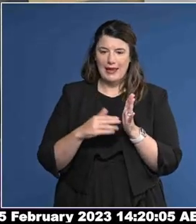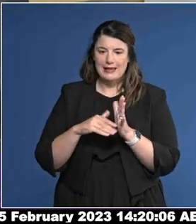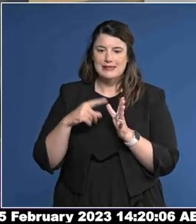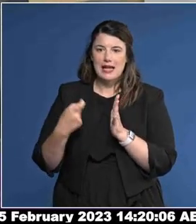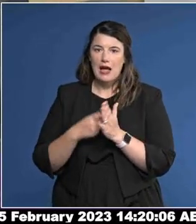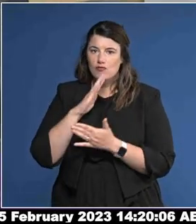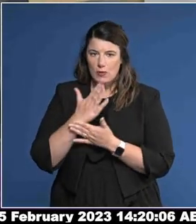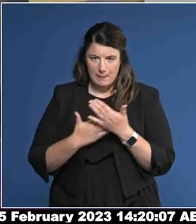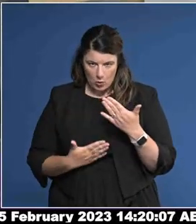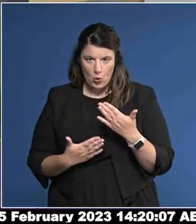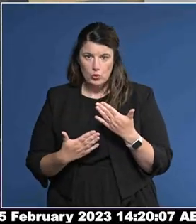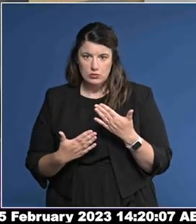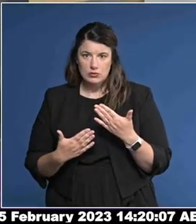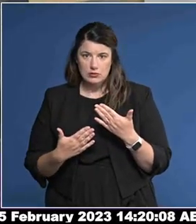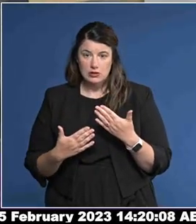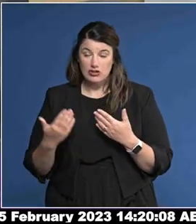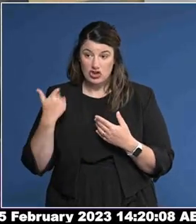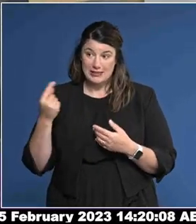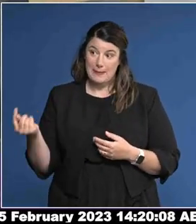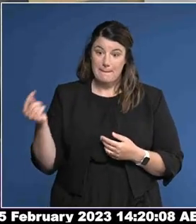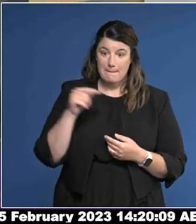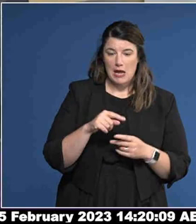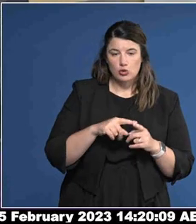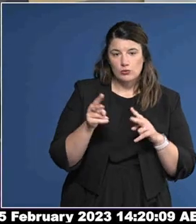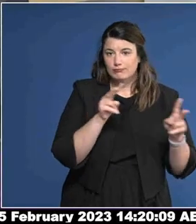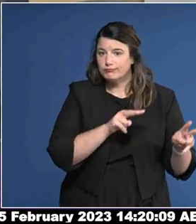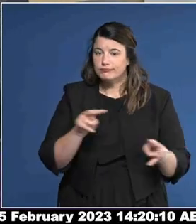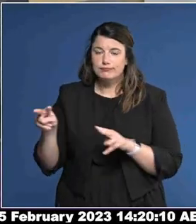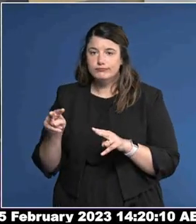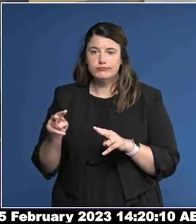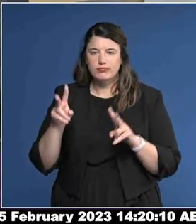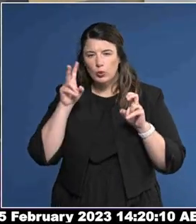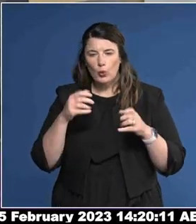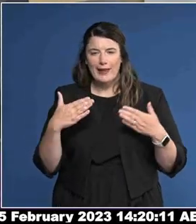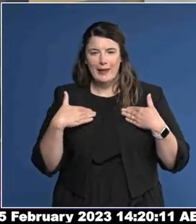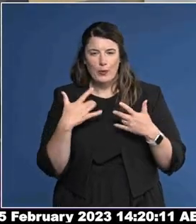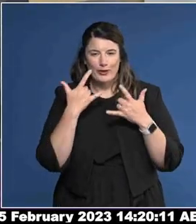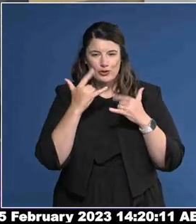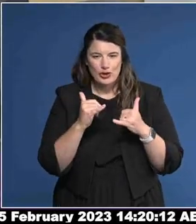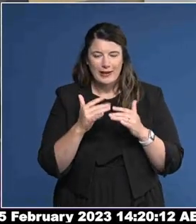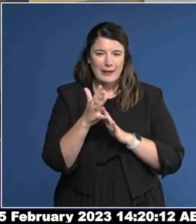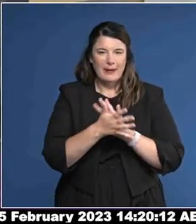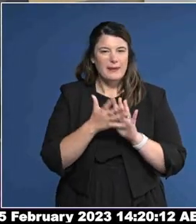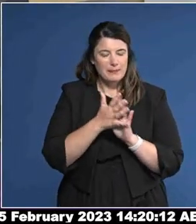In fact, I have just had Ansvar back to do a health check on our risk management framework, just to check how things are progressing, and they are coming back to do a